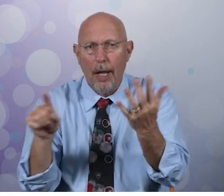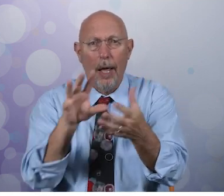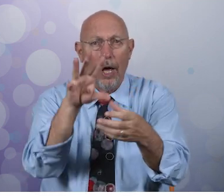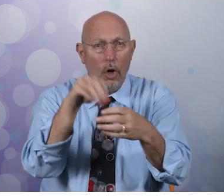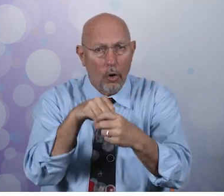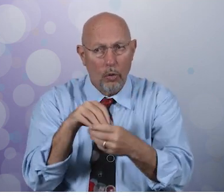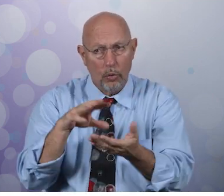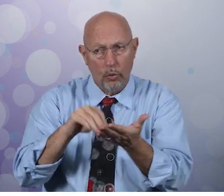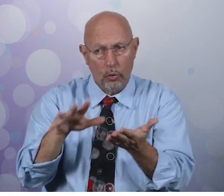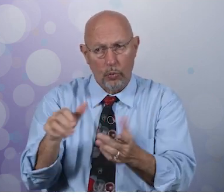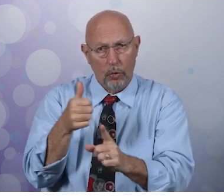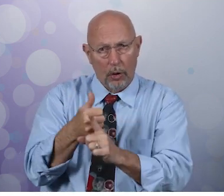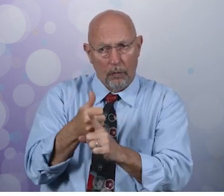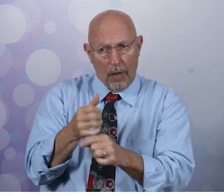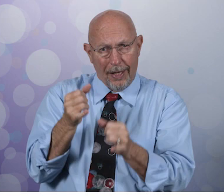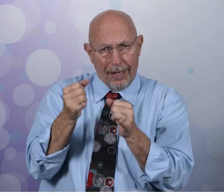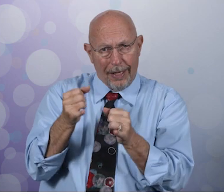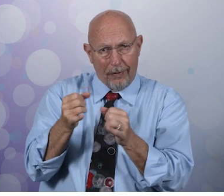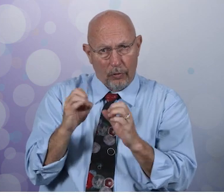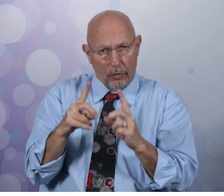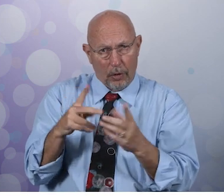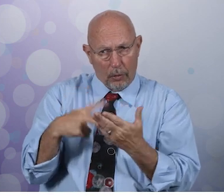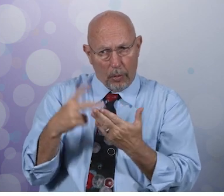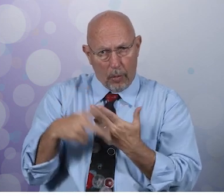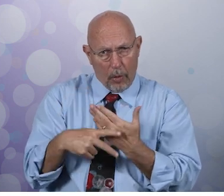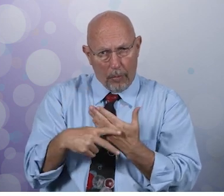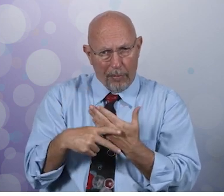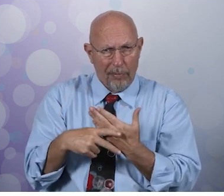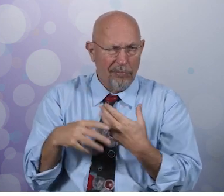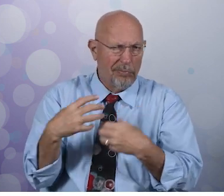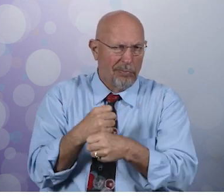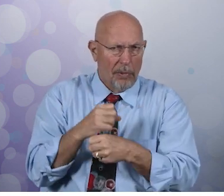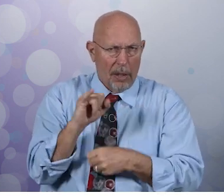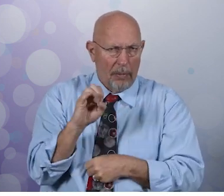Individualized Education Program, also known as an IEP;